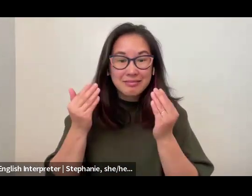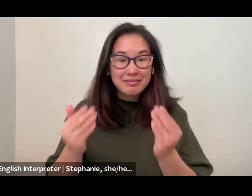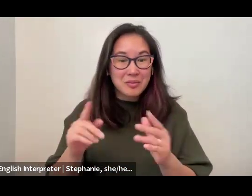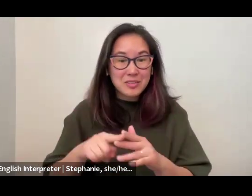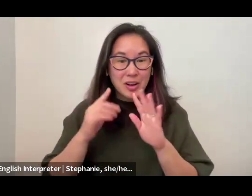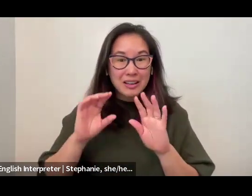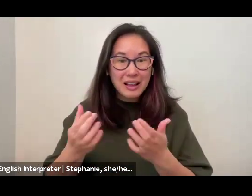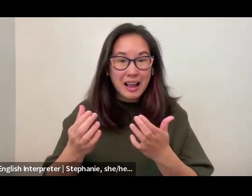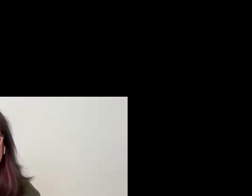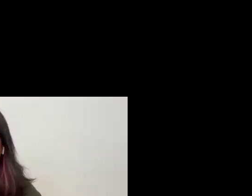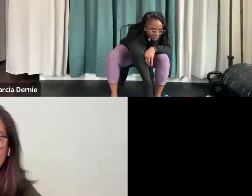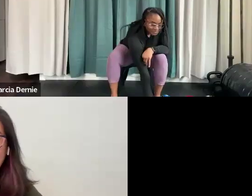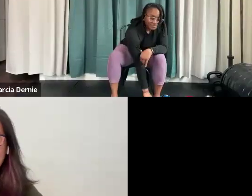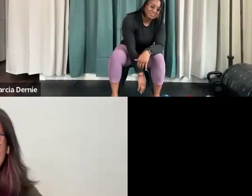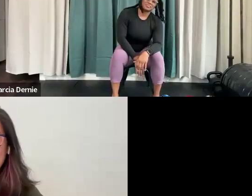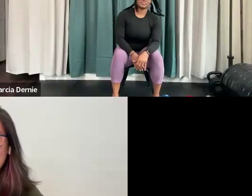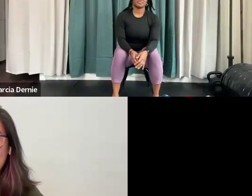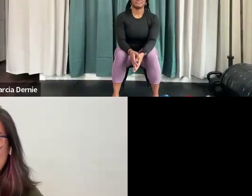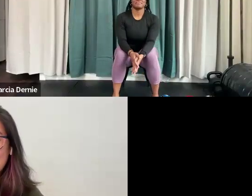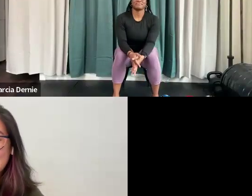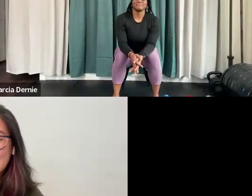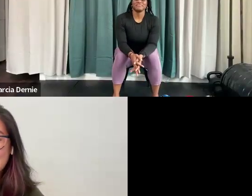Dr. Marcia, I'll turn it over to you. Thanks so much.